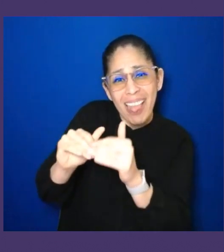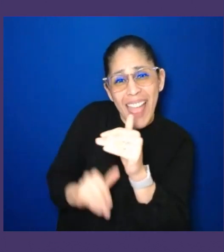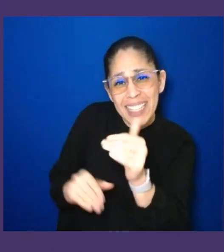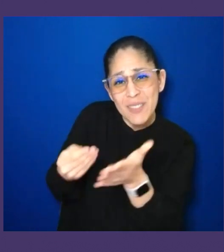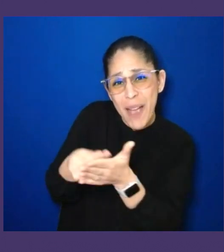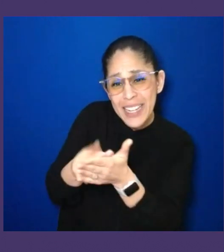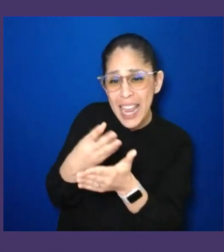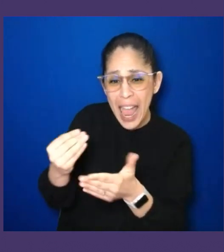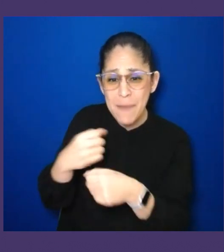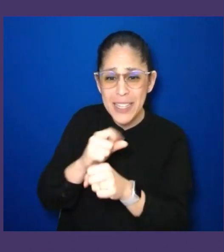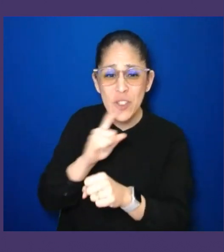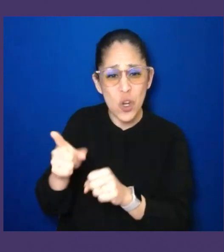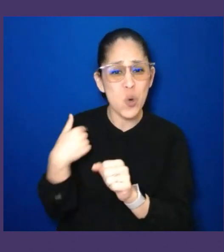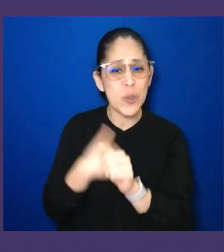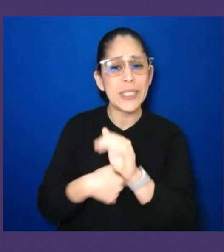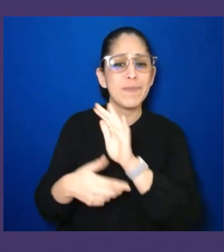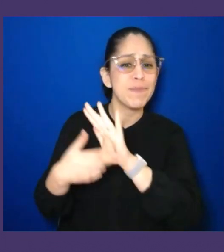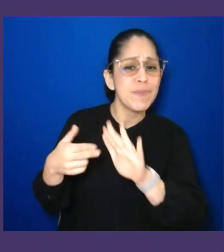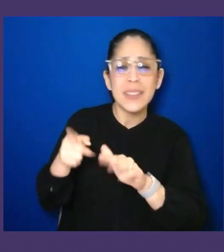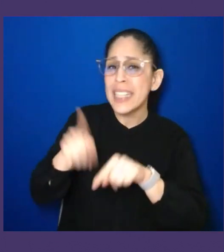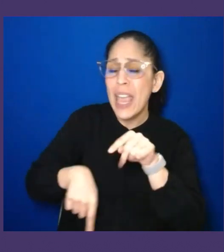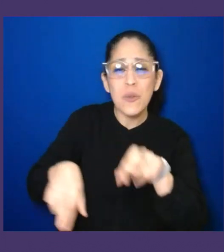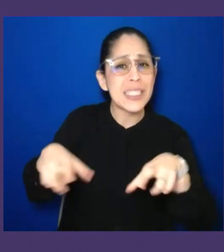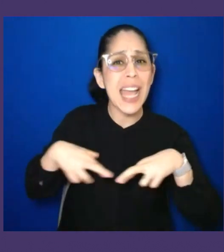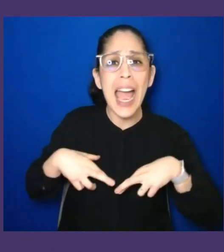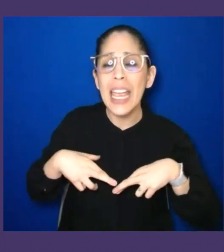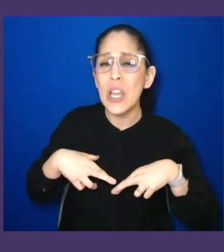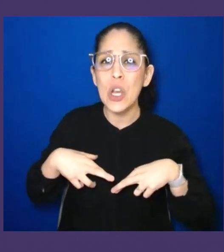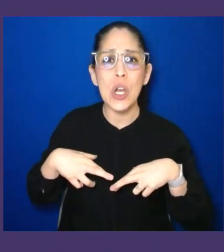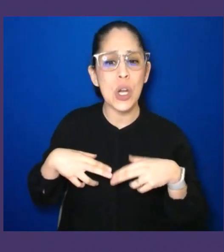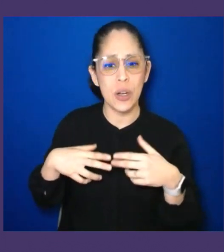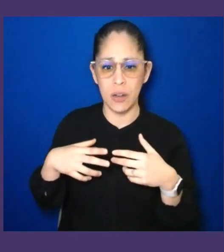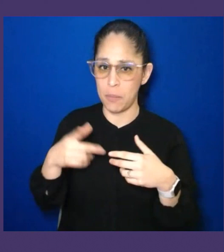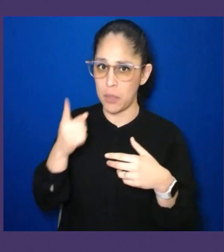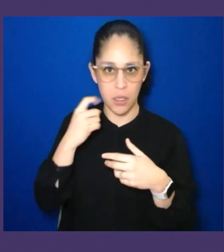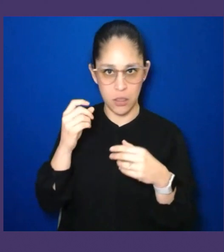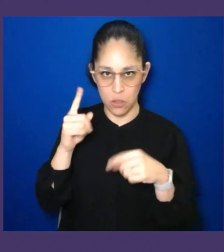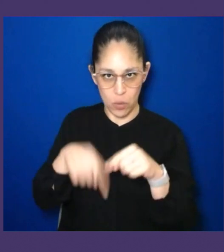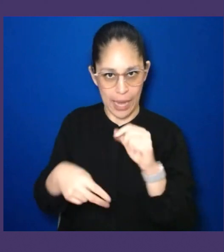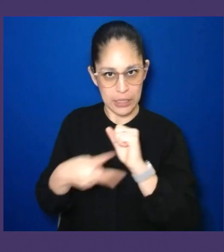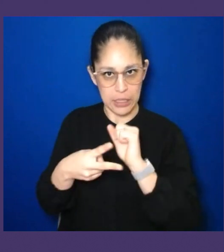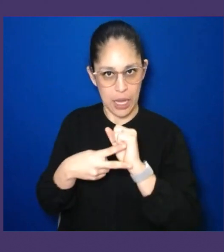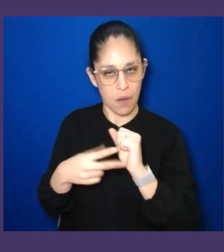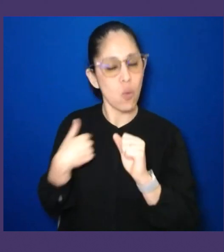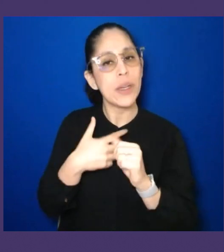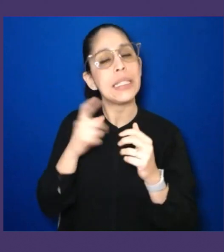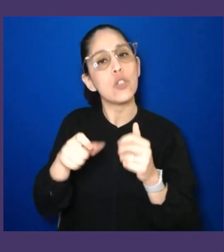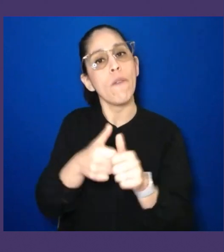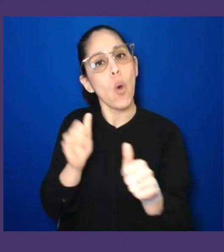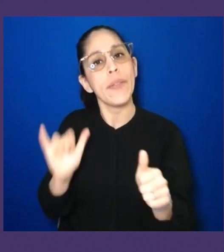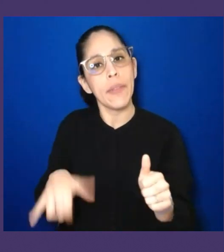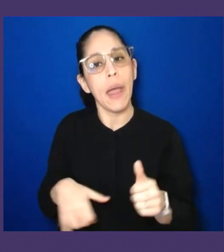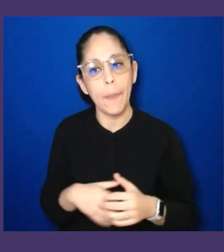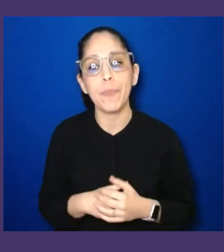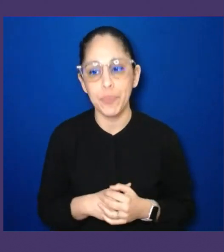to retire with any forms of savings. It was a sardonic smile